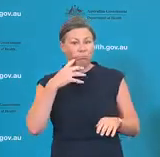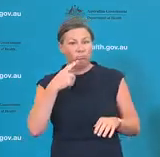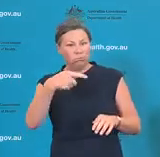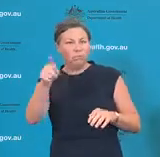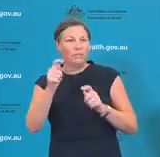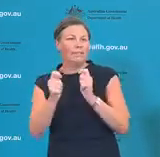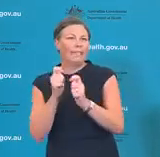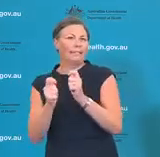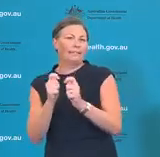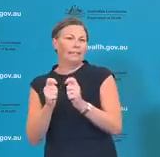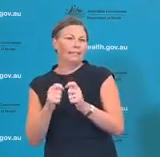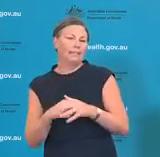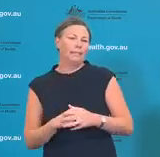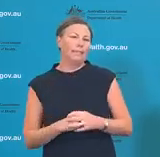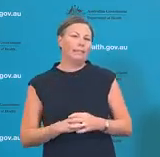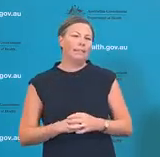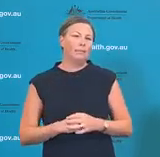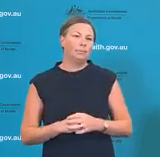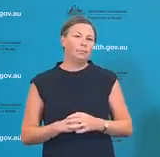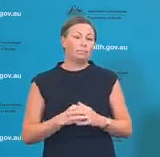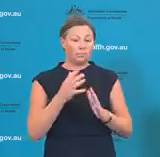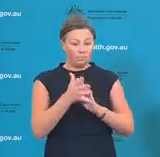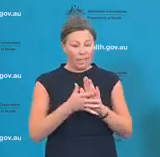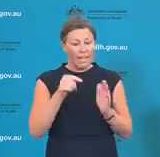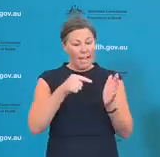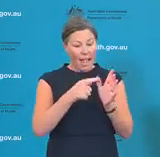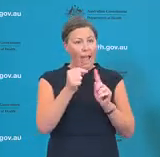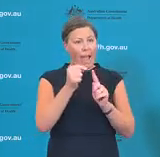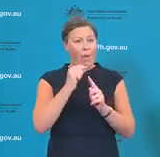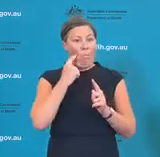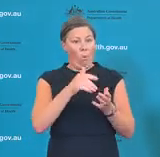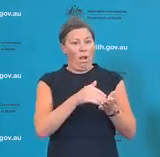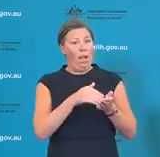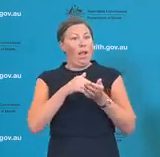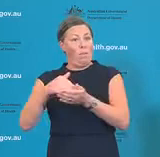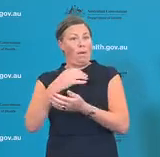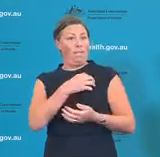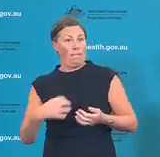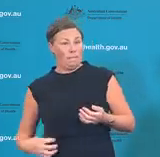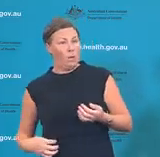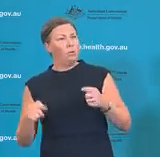two-way street here and it's to all of our advantage in the long run. But it is voluntary.